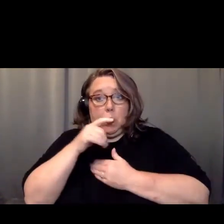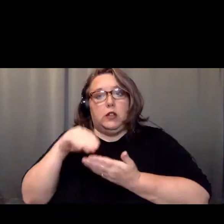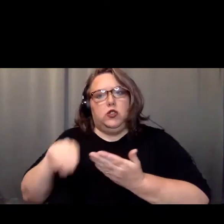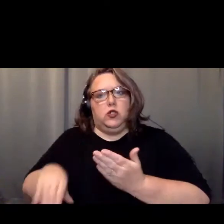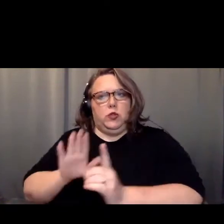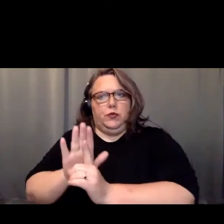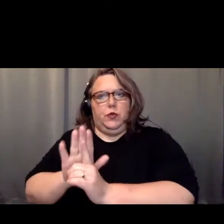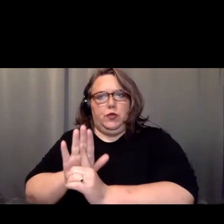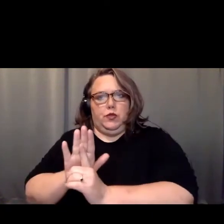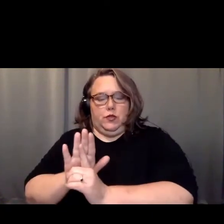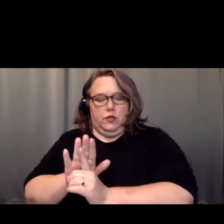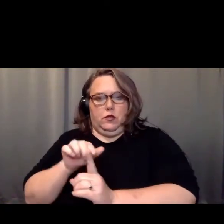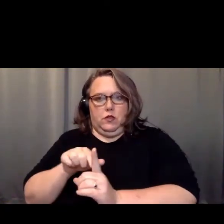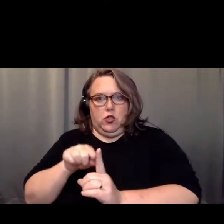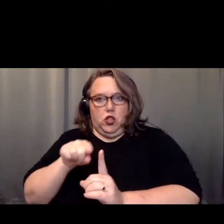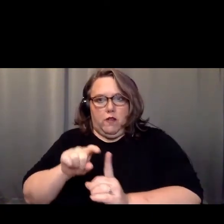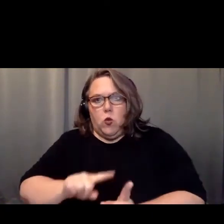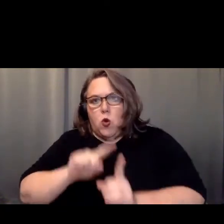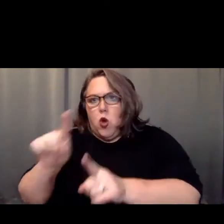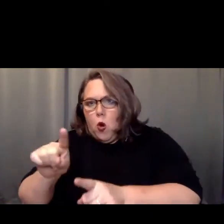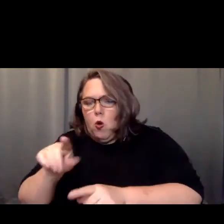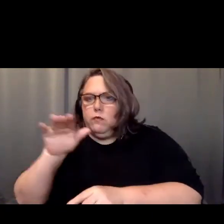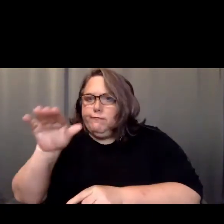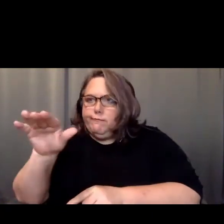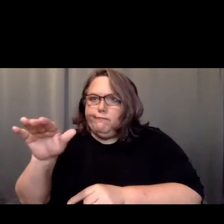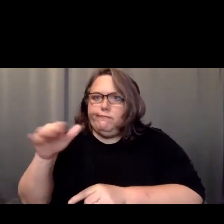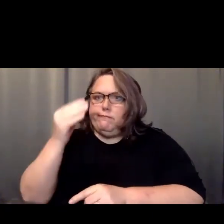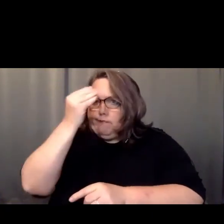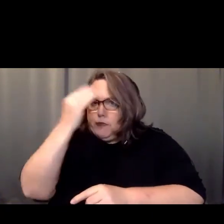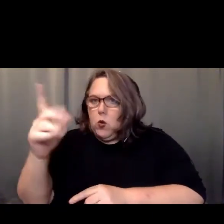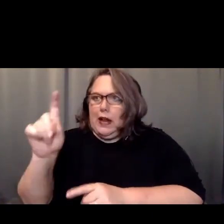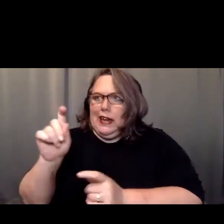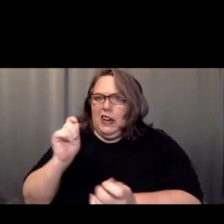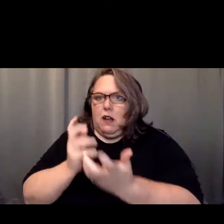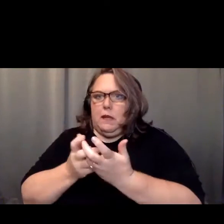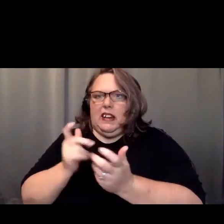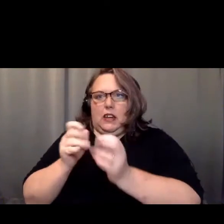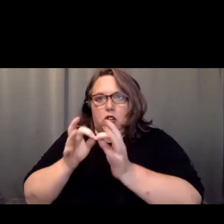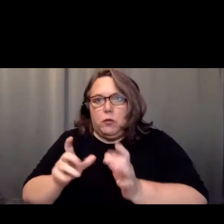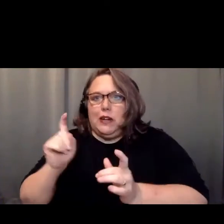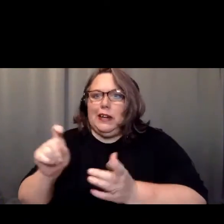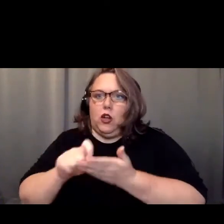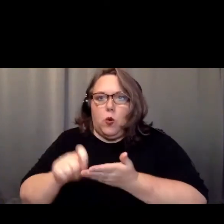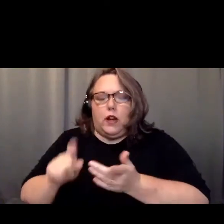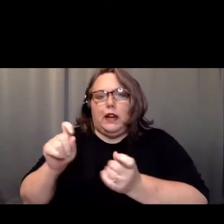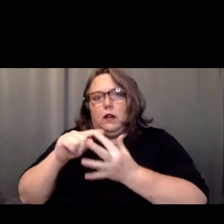The student has to go out and seek accommodations and we'll go through the process of how to do that,